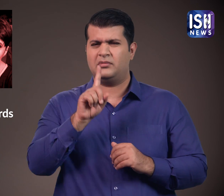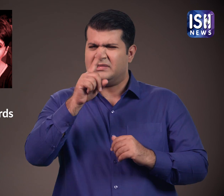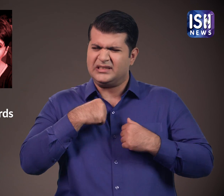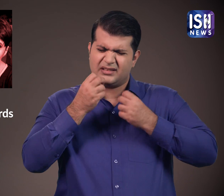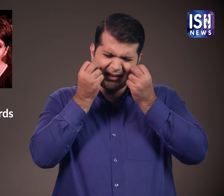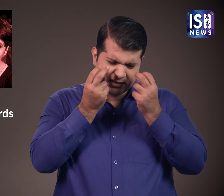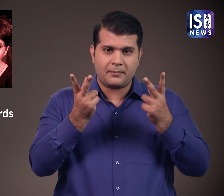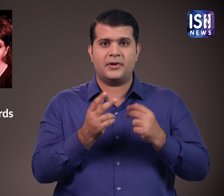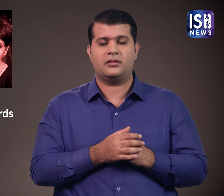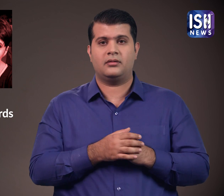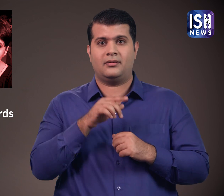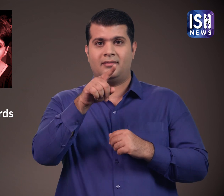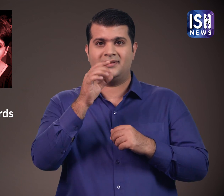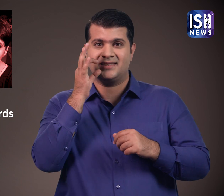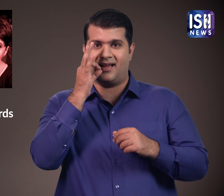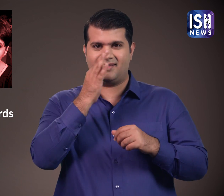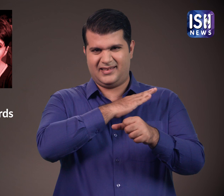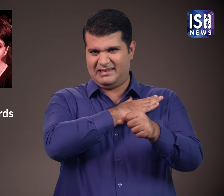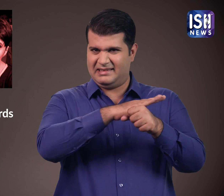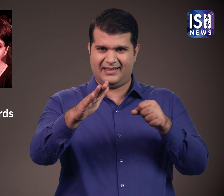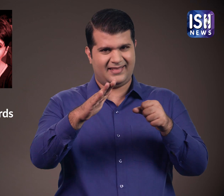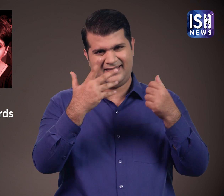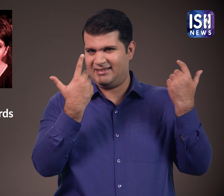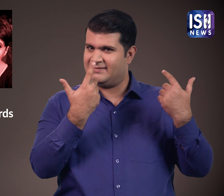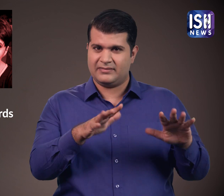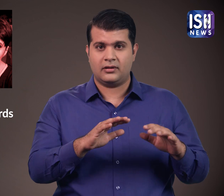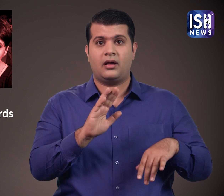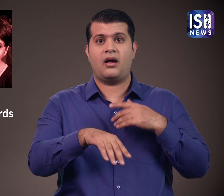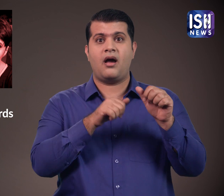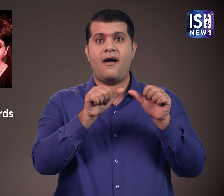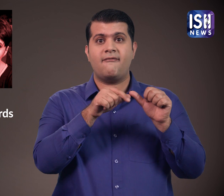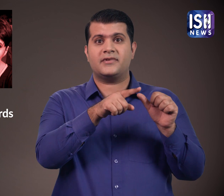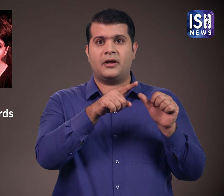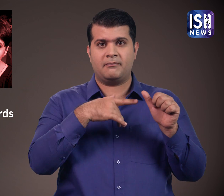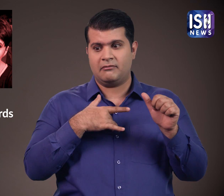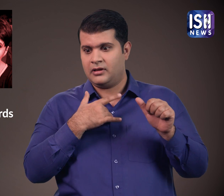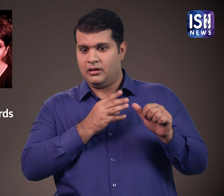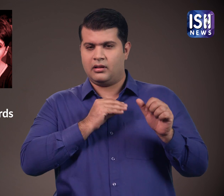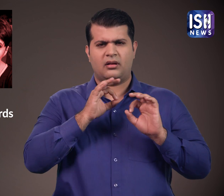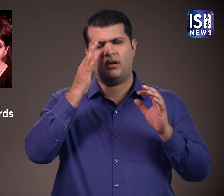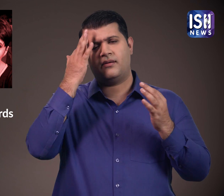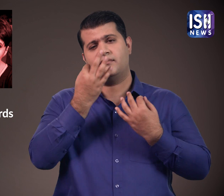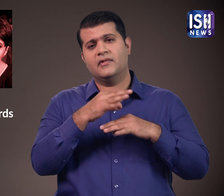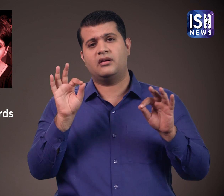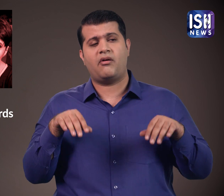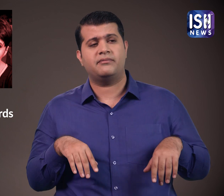Another surprising fact. Killing Shraddha never bothered him.